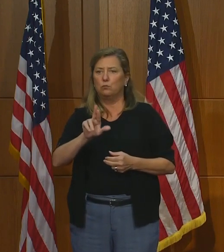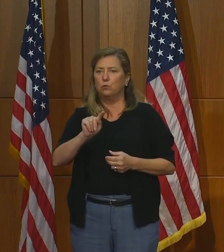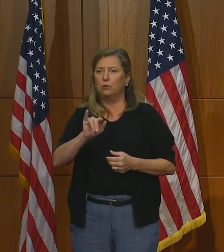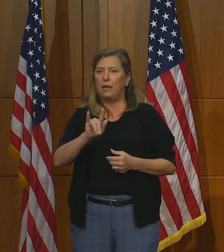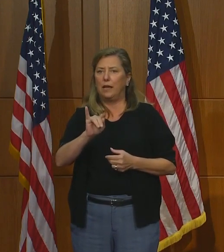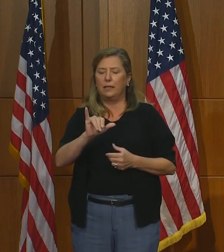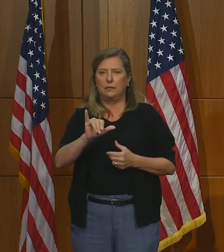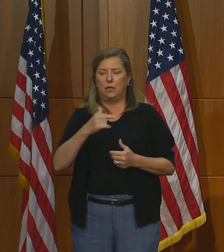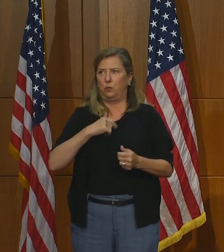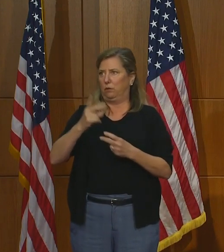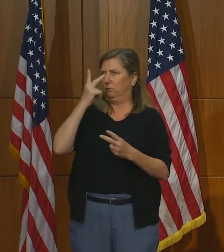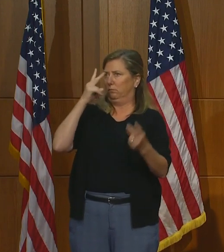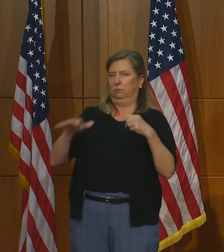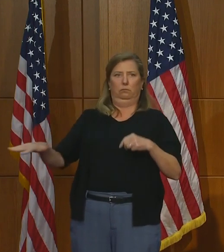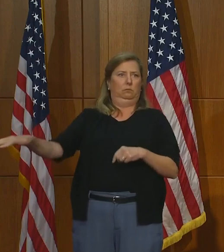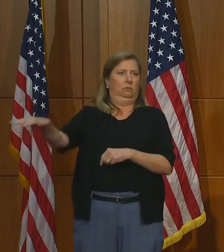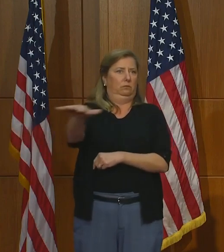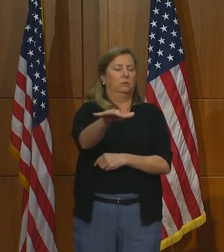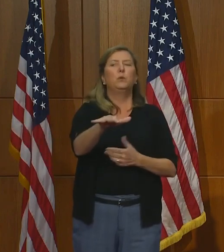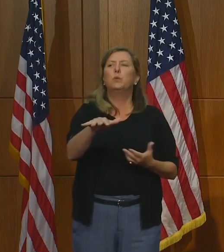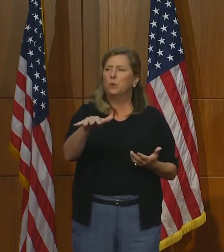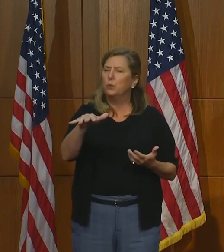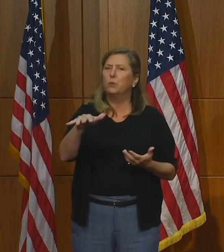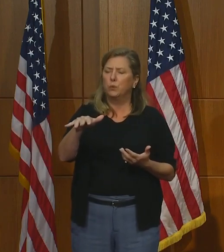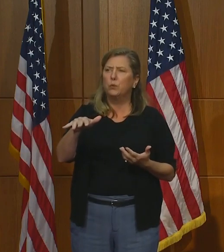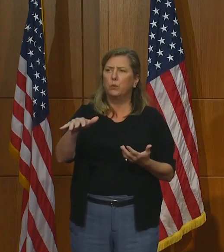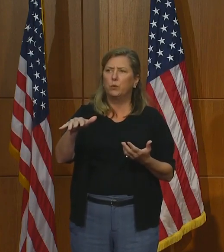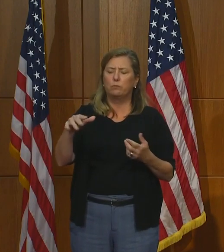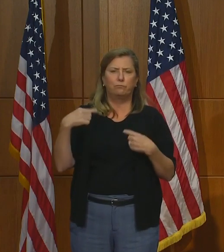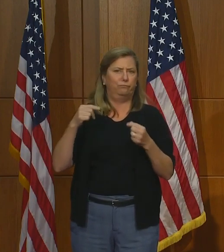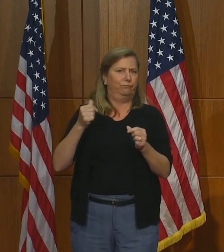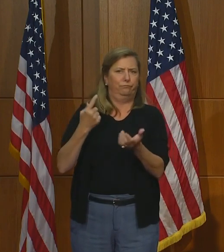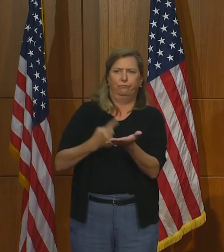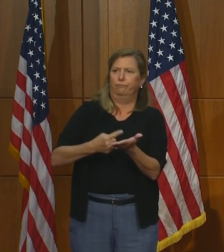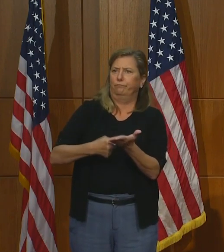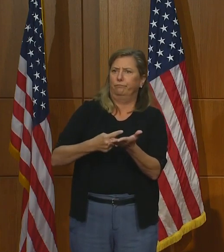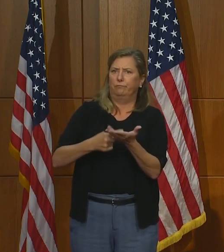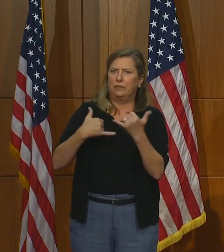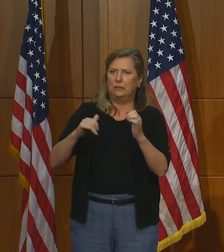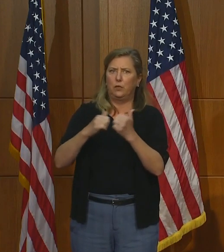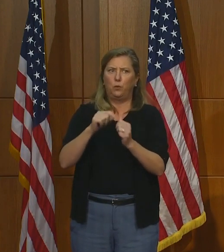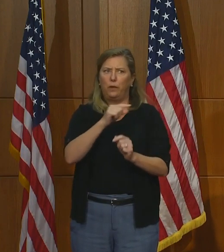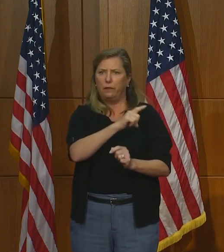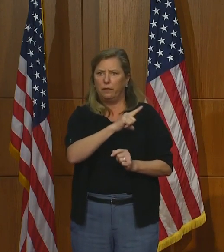PROTEST. AND THE POLICE BRUTALITY THAT WE'VE ALL BEEN